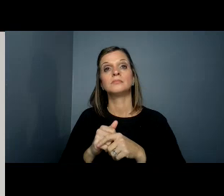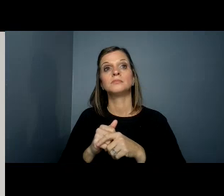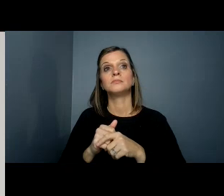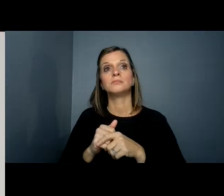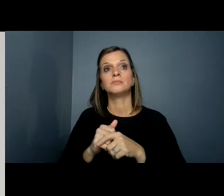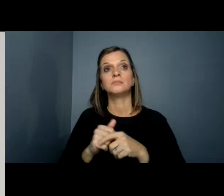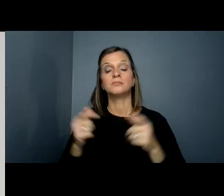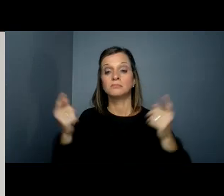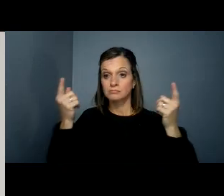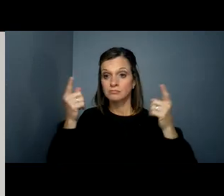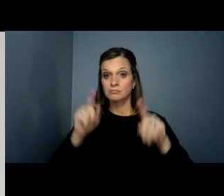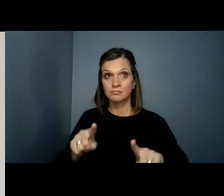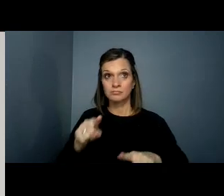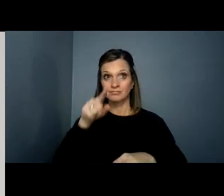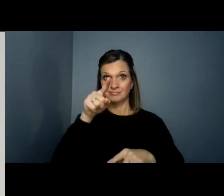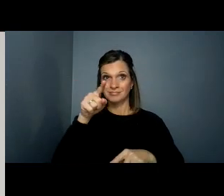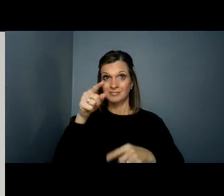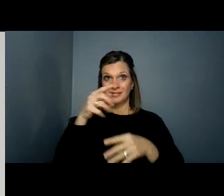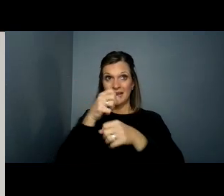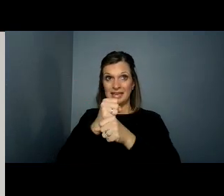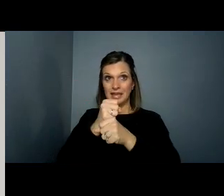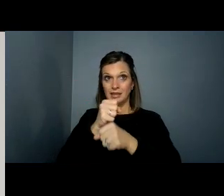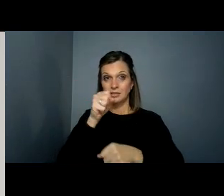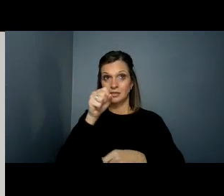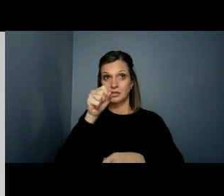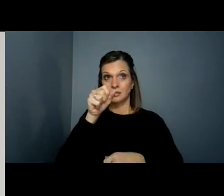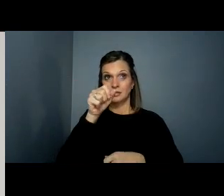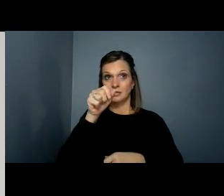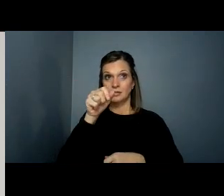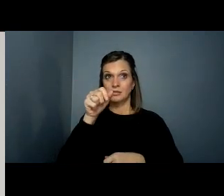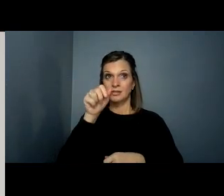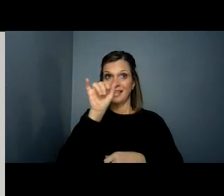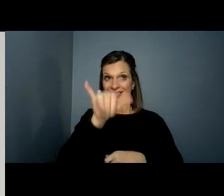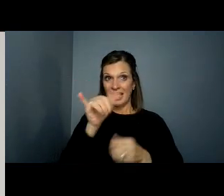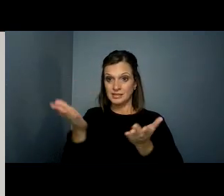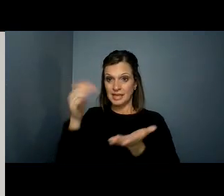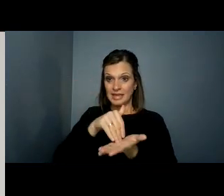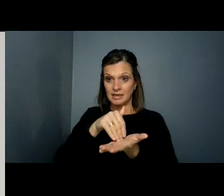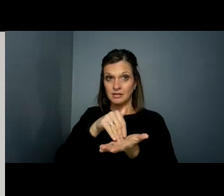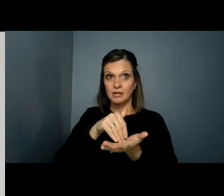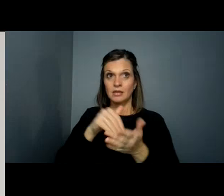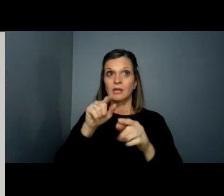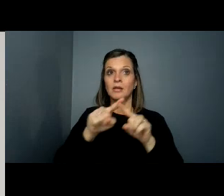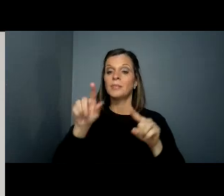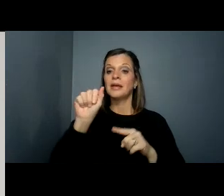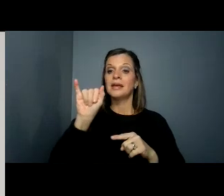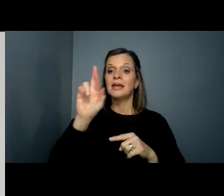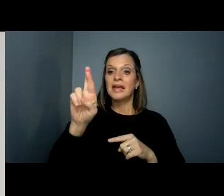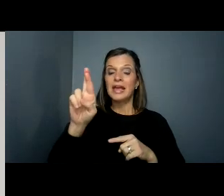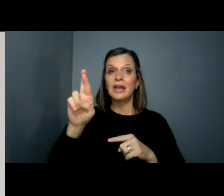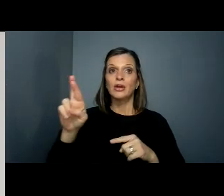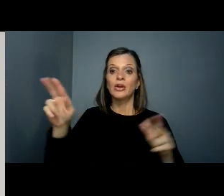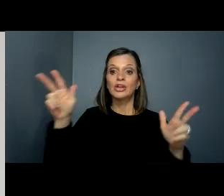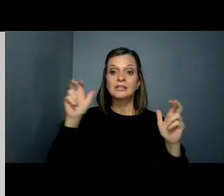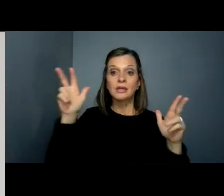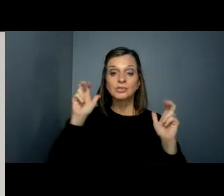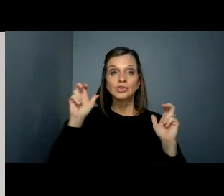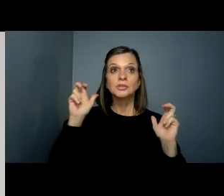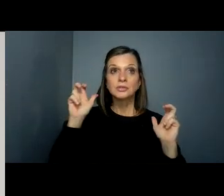Something that looks like. This again, but the air conduction thresholds are.